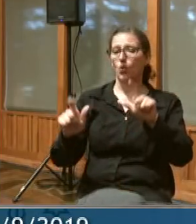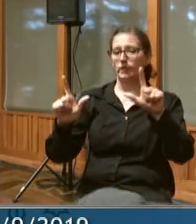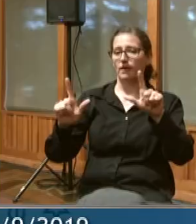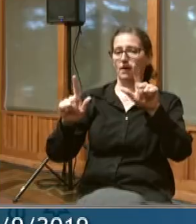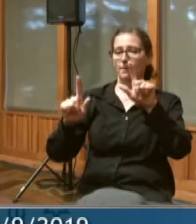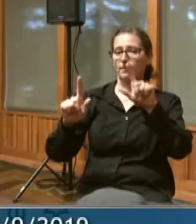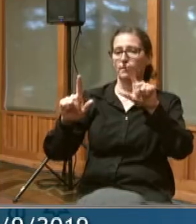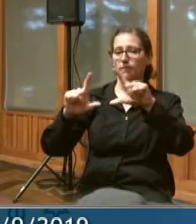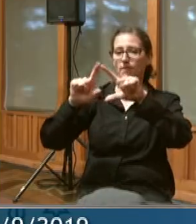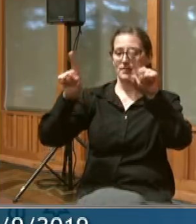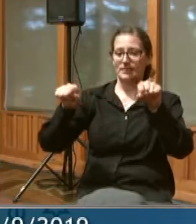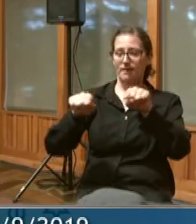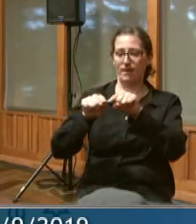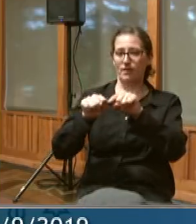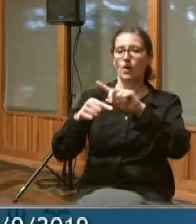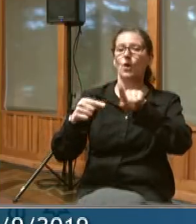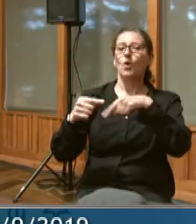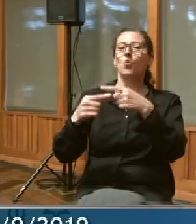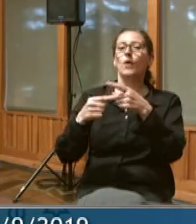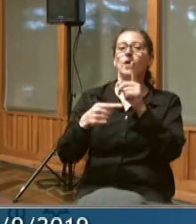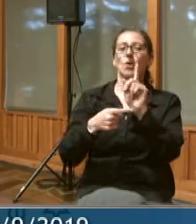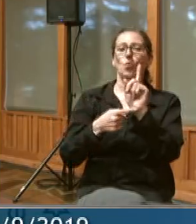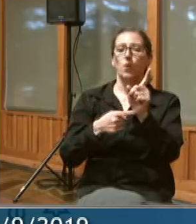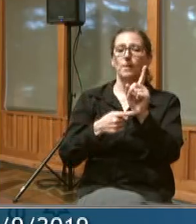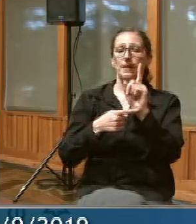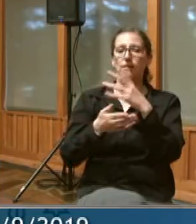TESTIMONY. STAFF WILL BE ACTUALLY HOLDING